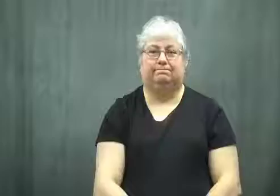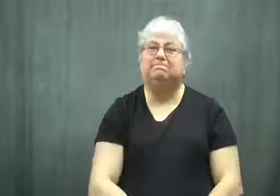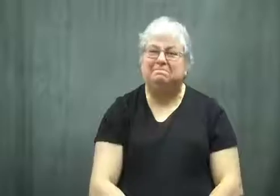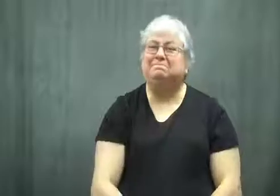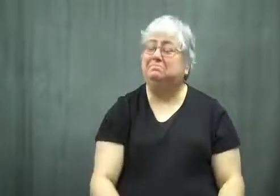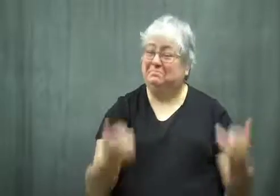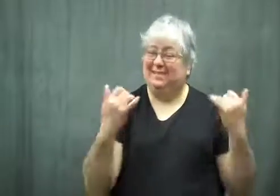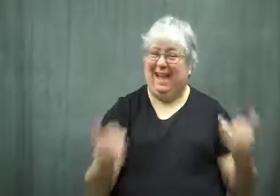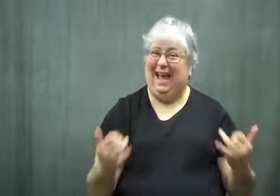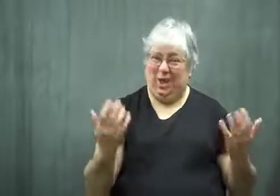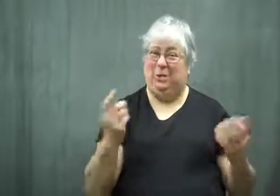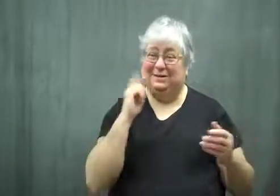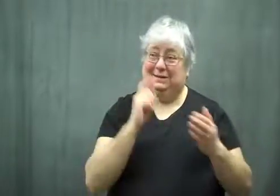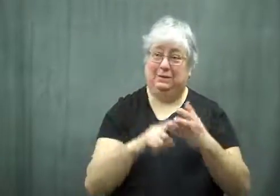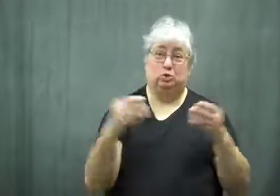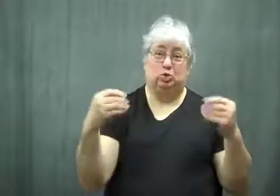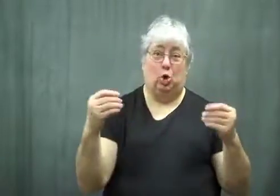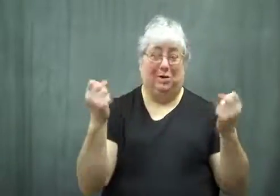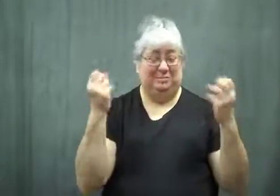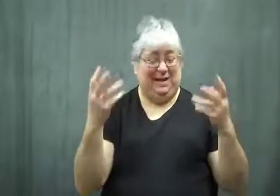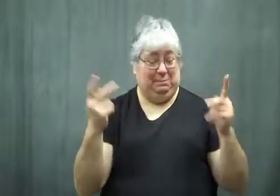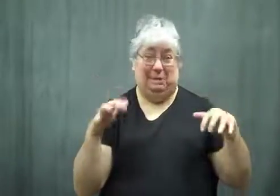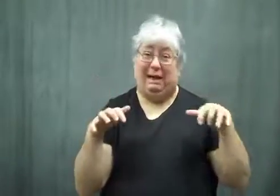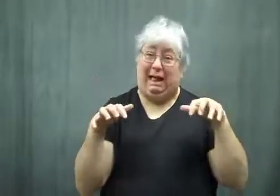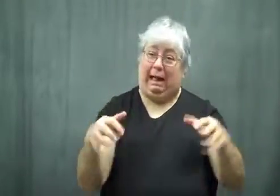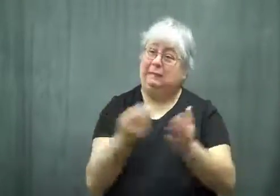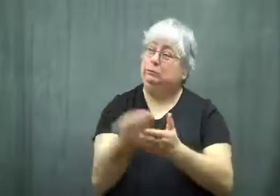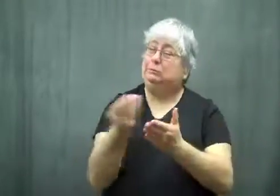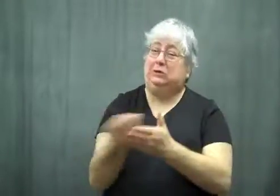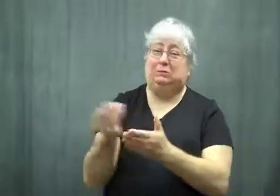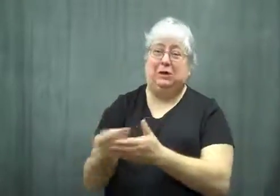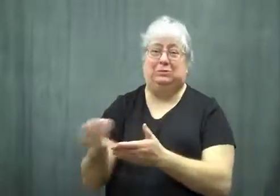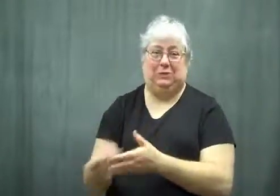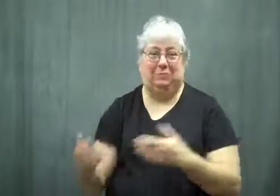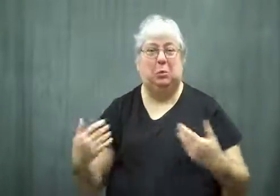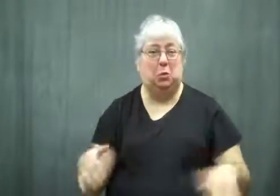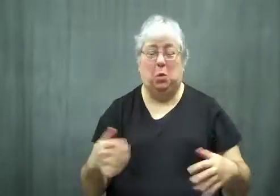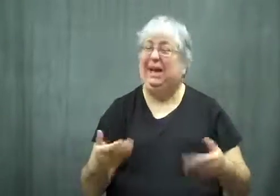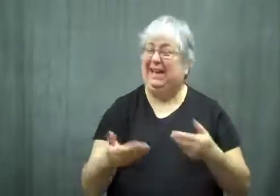At this time, the stores are crowded with shoppers.